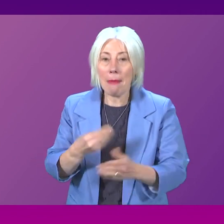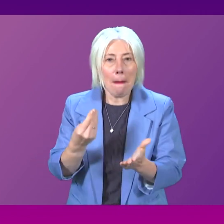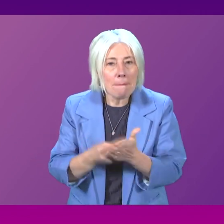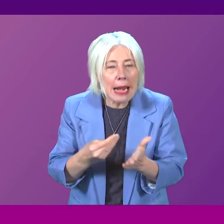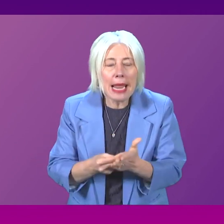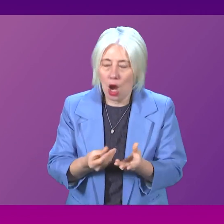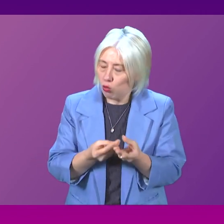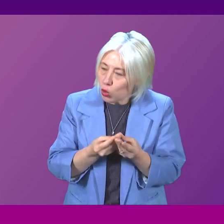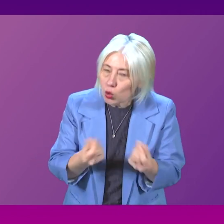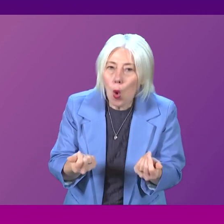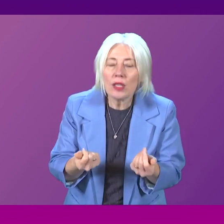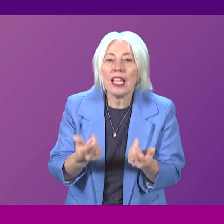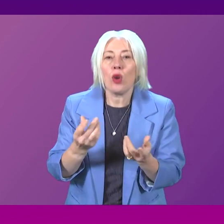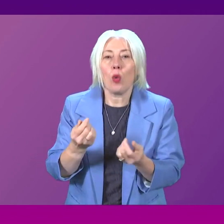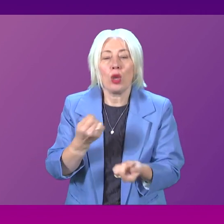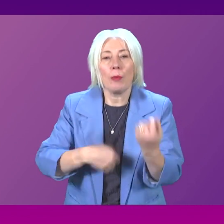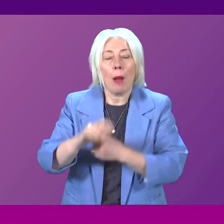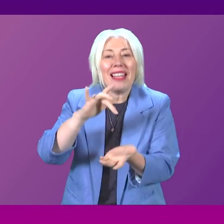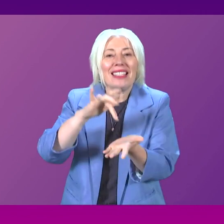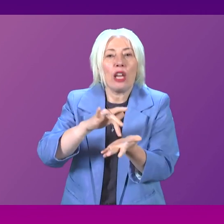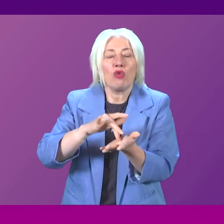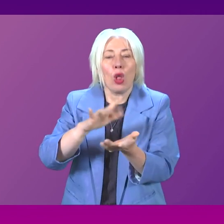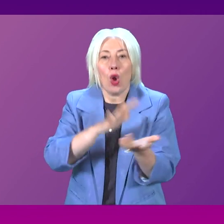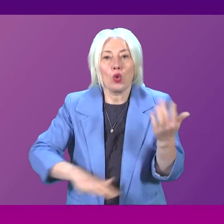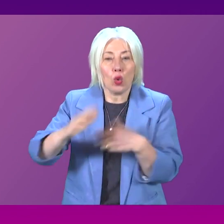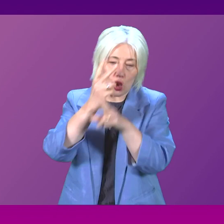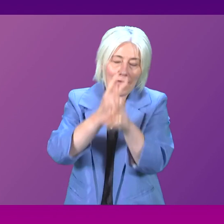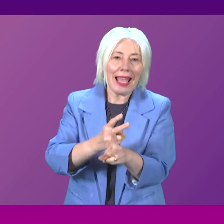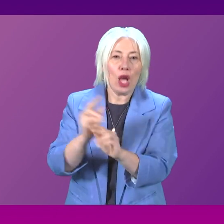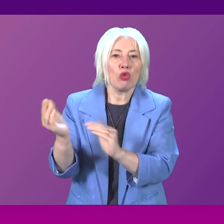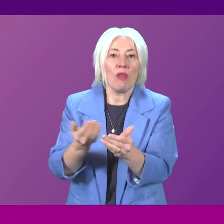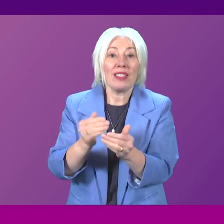on plans to centralise social care services in four years’ time.